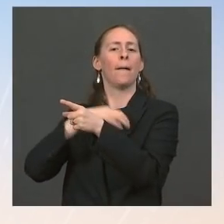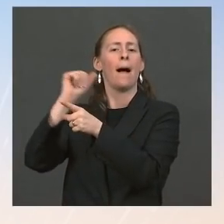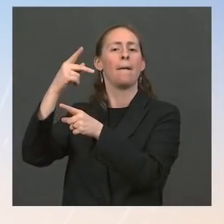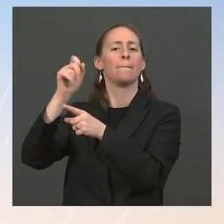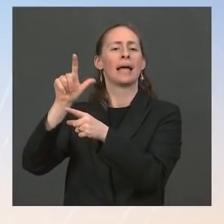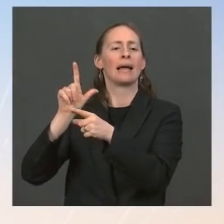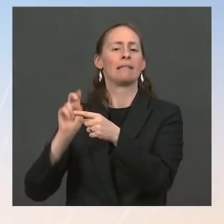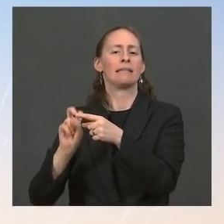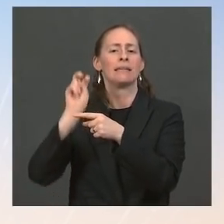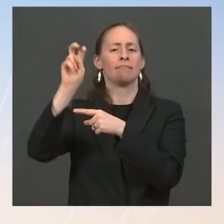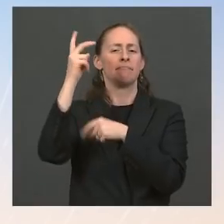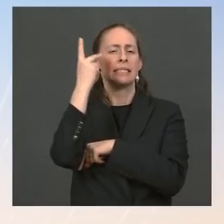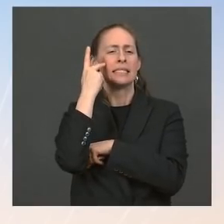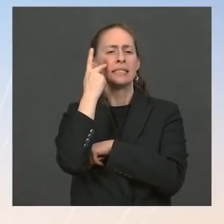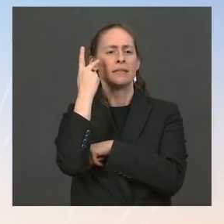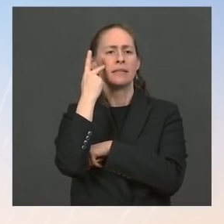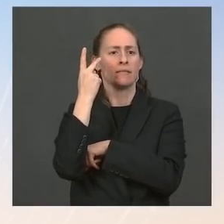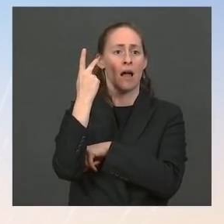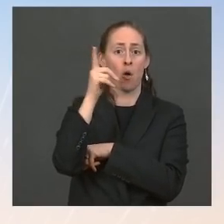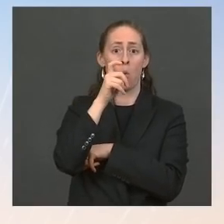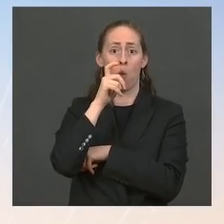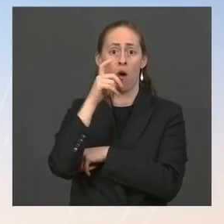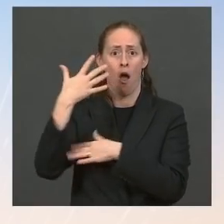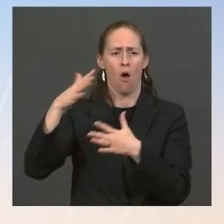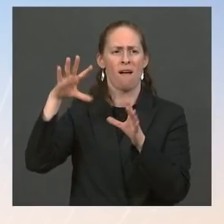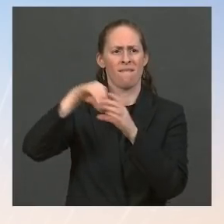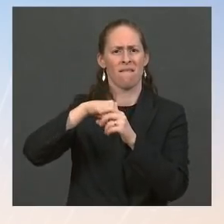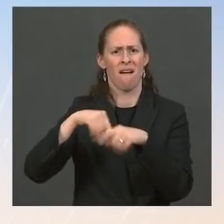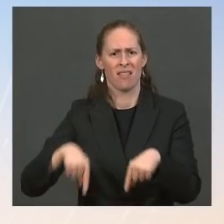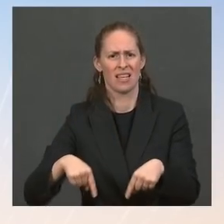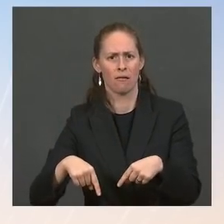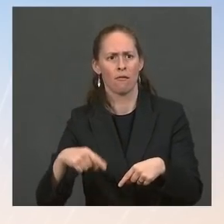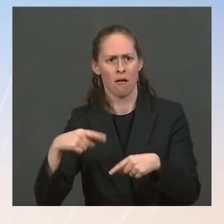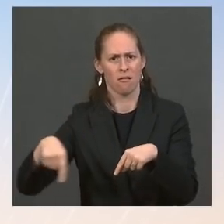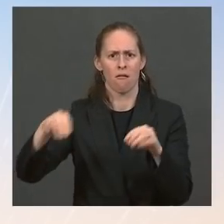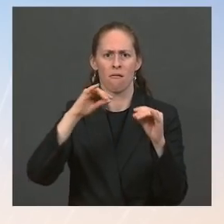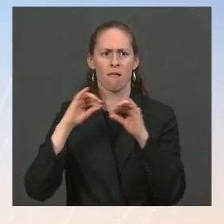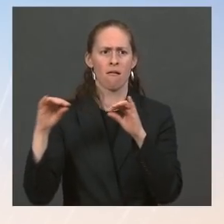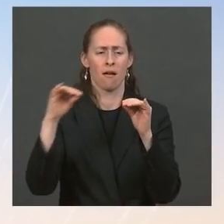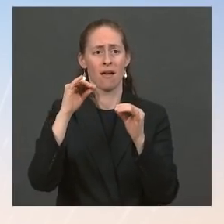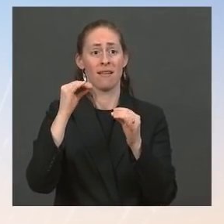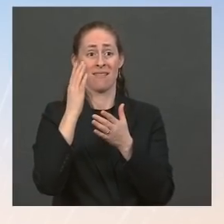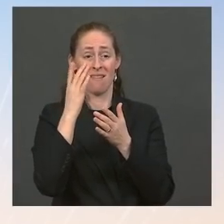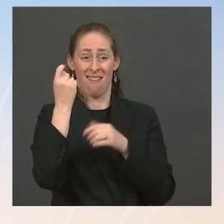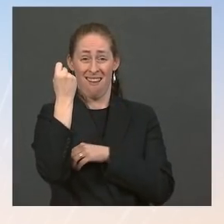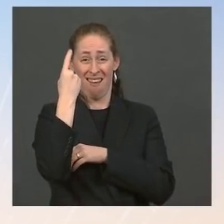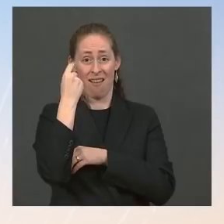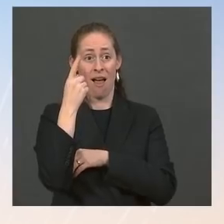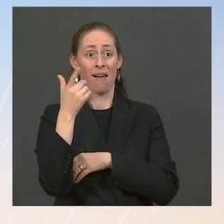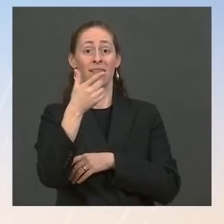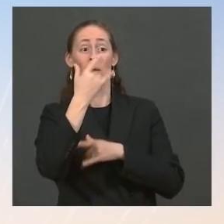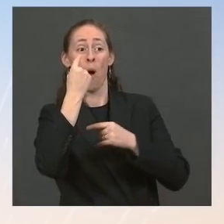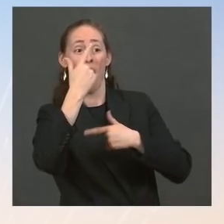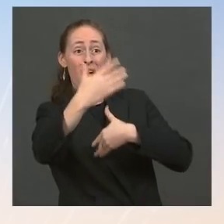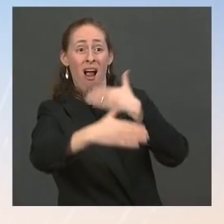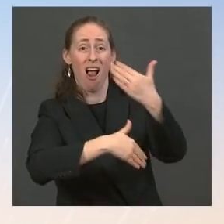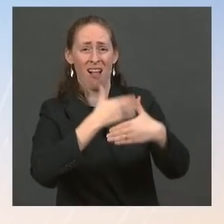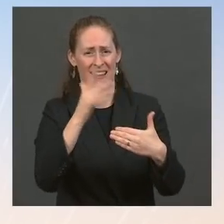who are following this to understand that it's not aligned with our view, the President's policies, or the executive order that he signed. Go ahead. The Press: So there's no more la- --